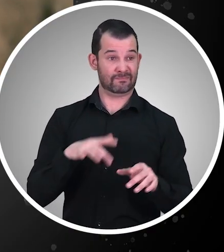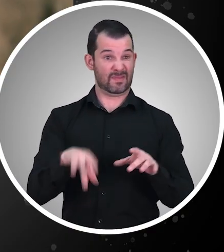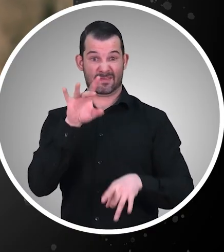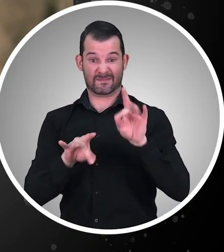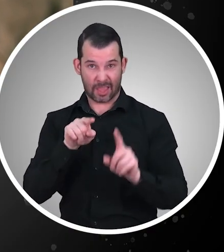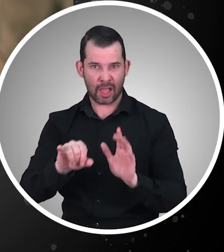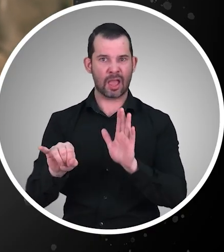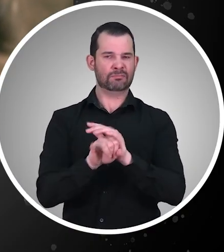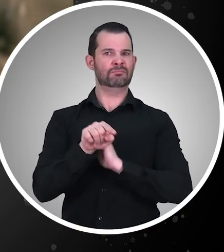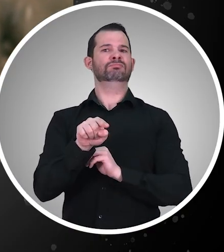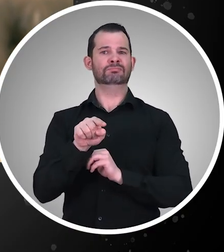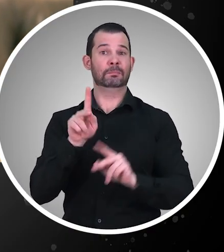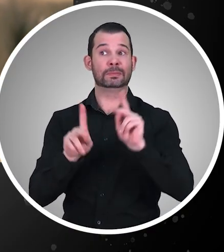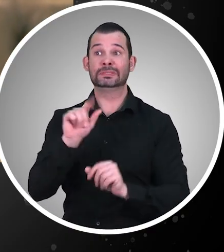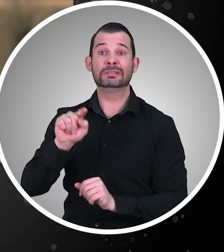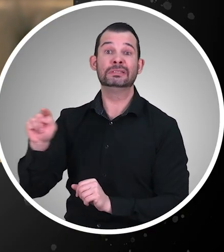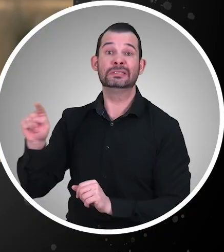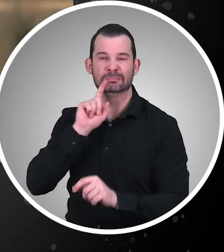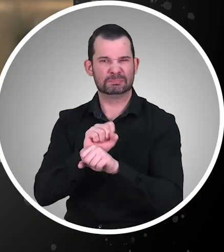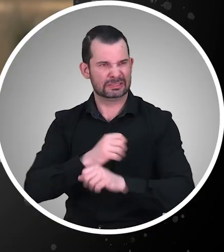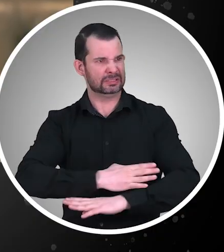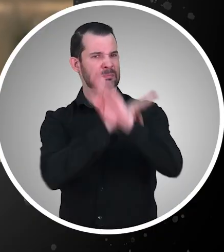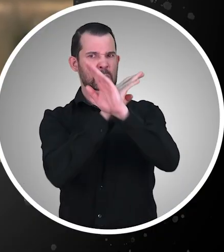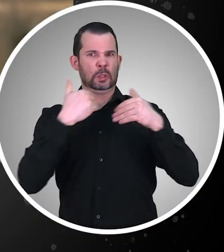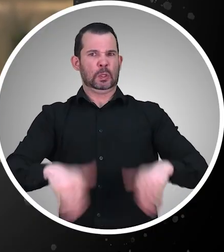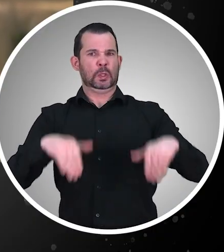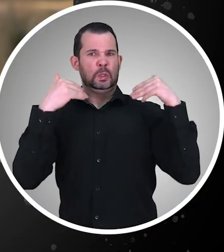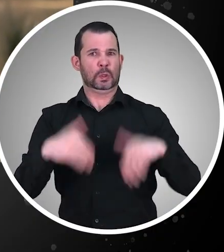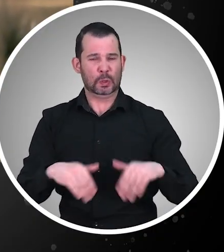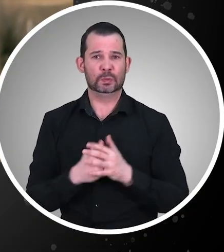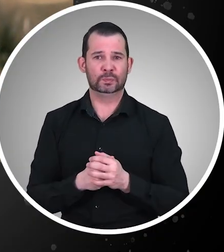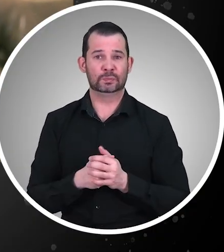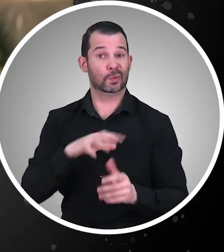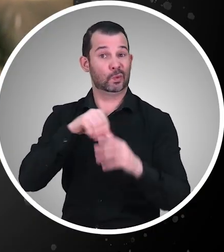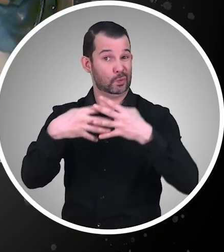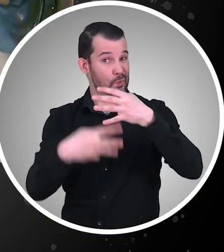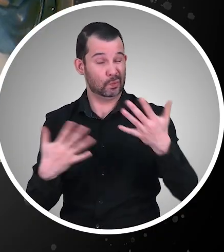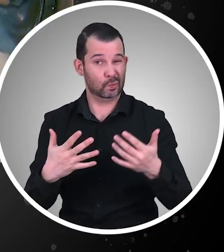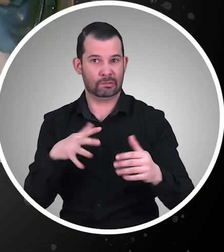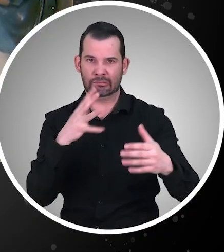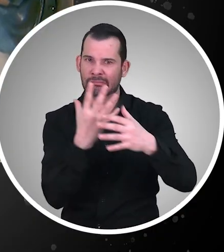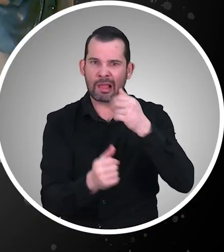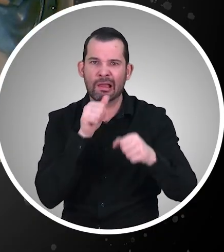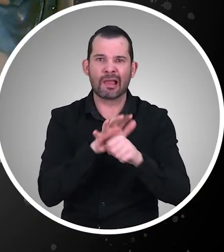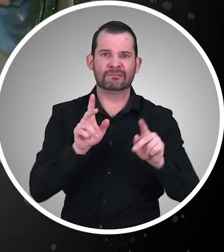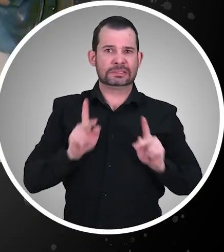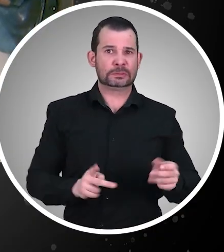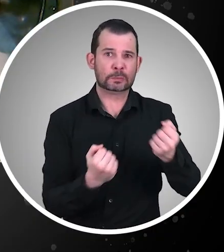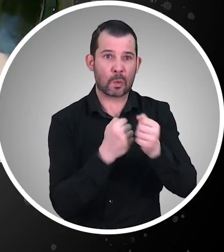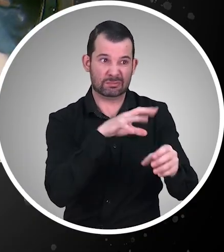The findings show that people with disabilities face significant barriers. They include a lack of physical supports in their homes